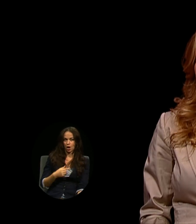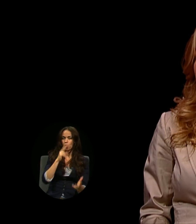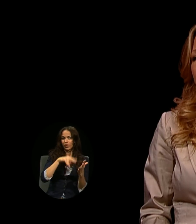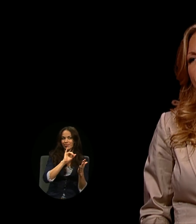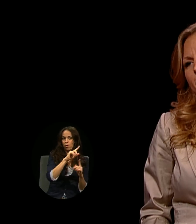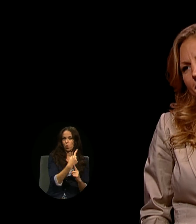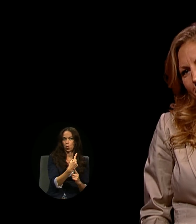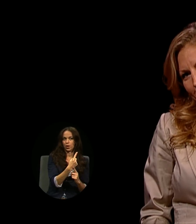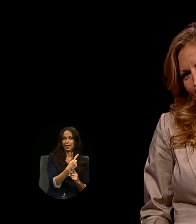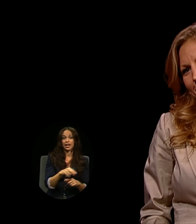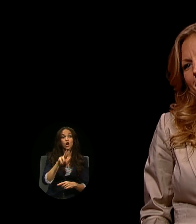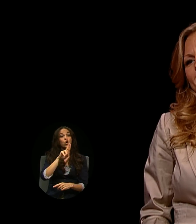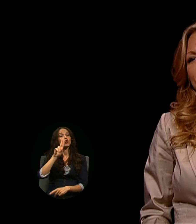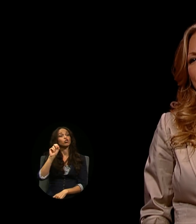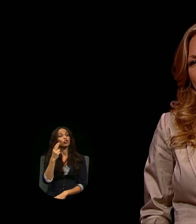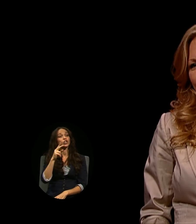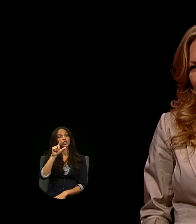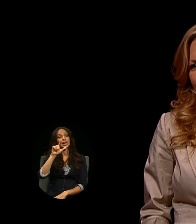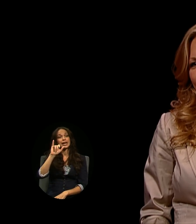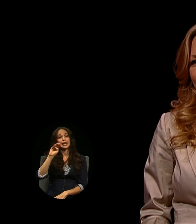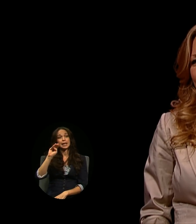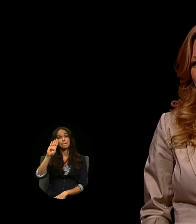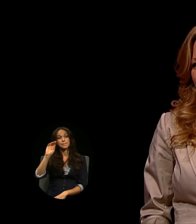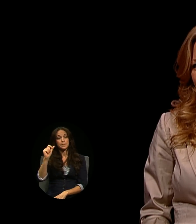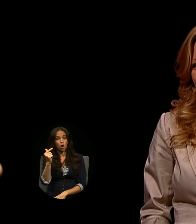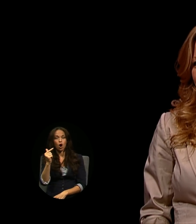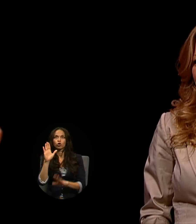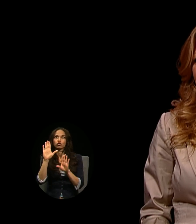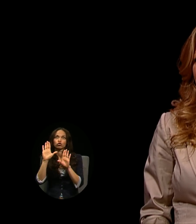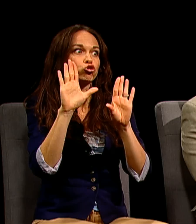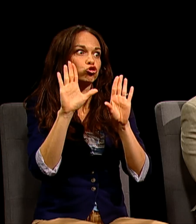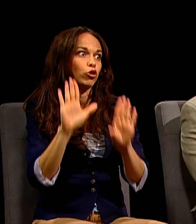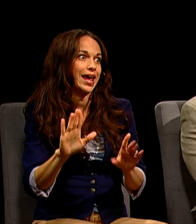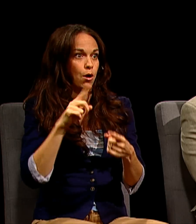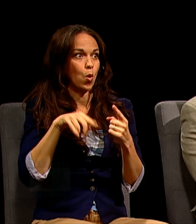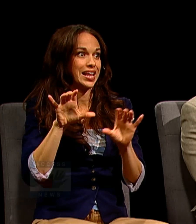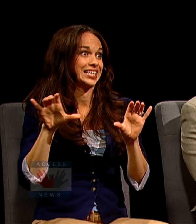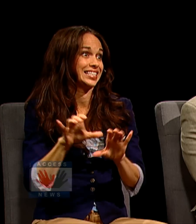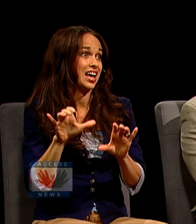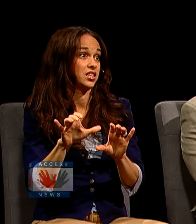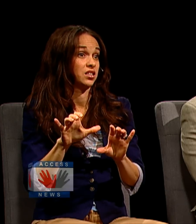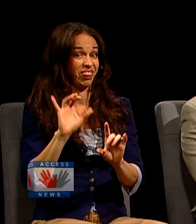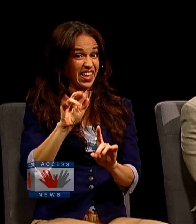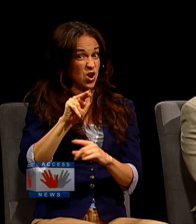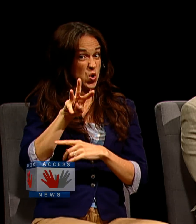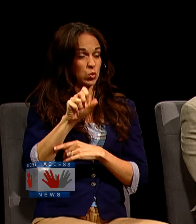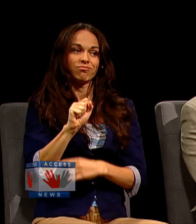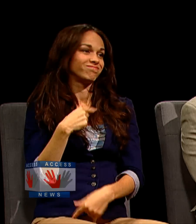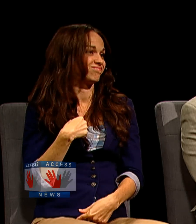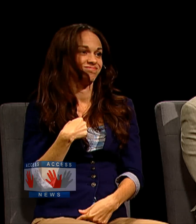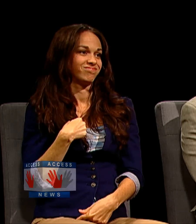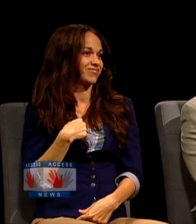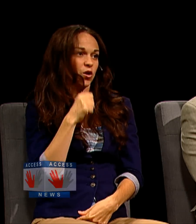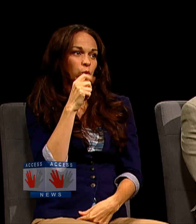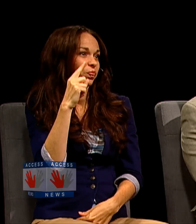Rush Limbaugh is great at what he does. What he does is not what I consider news. It is opinion, it is commentary, it's